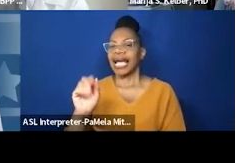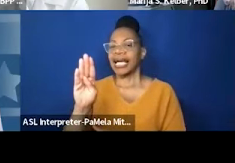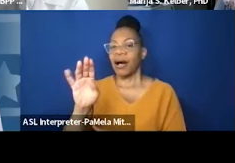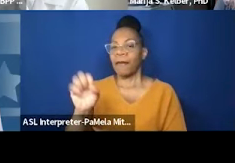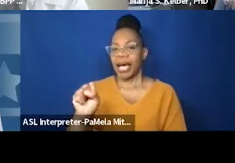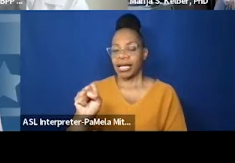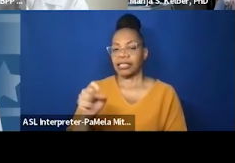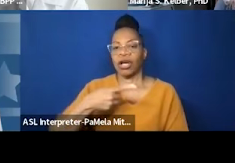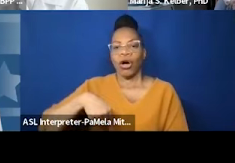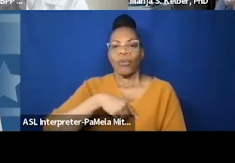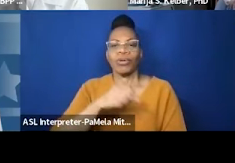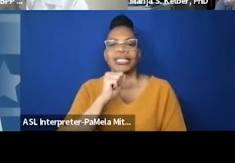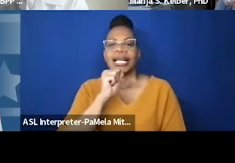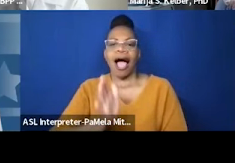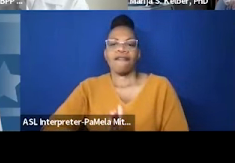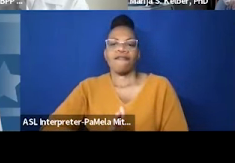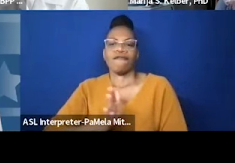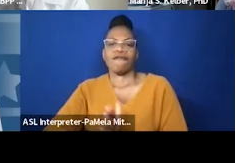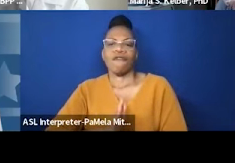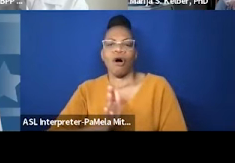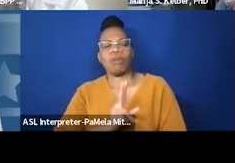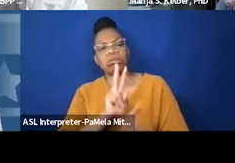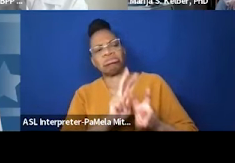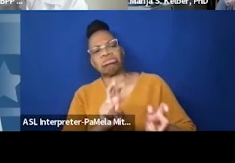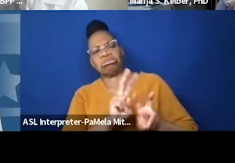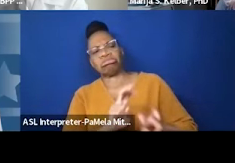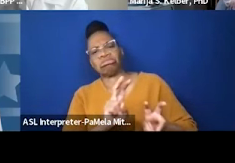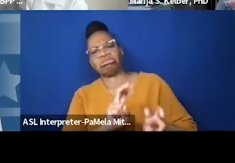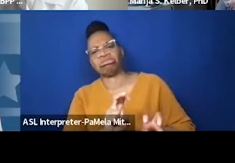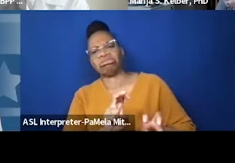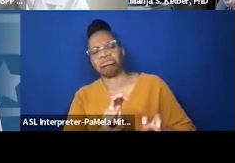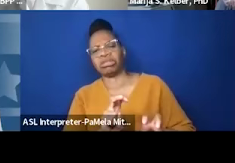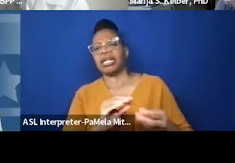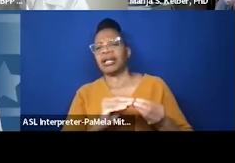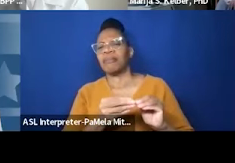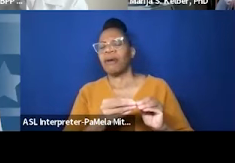We did not formally assess the quality of the studies. And in systematic review,